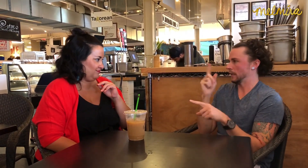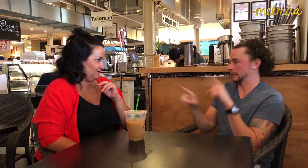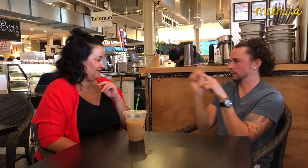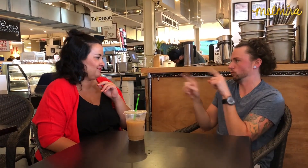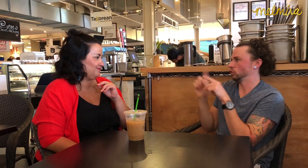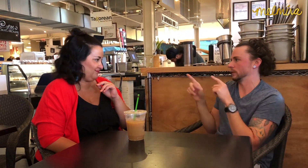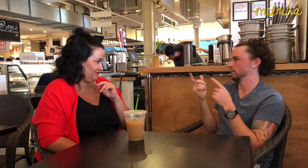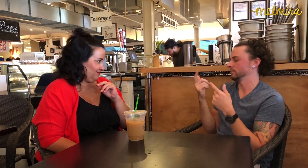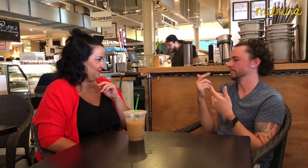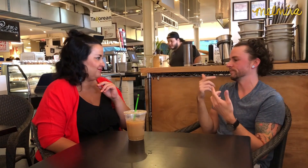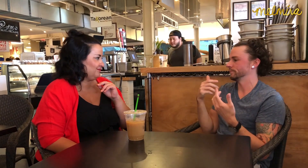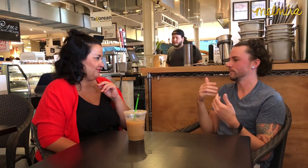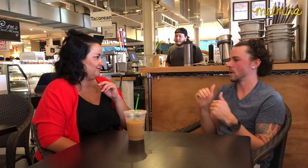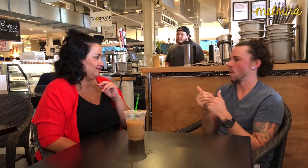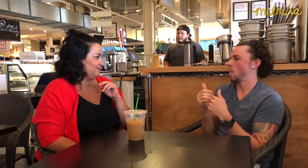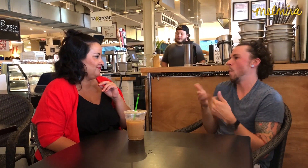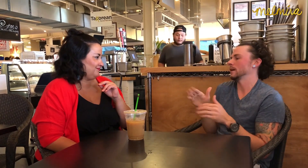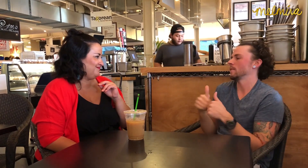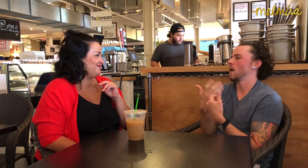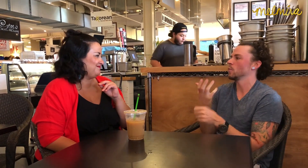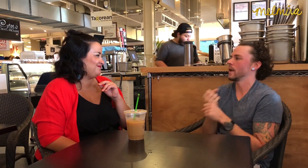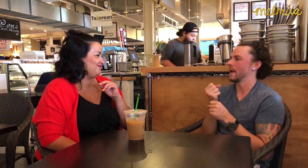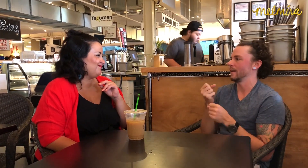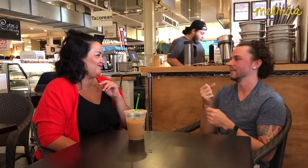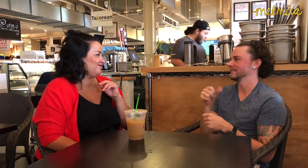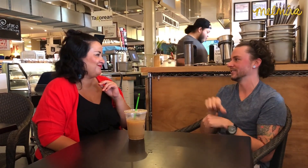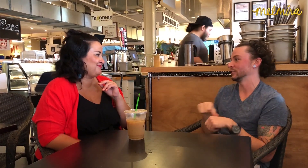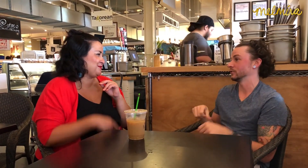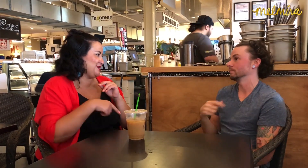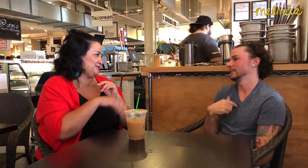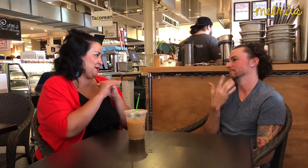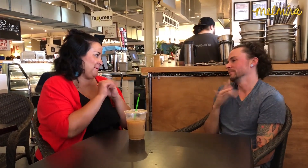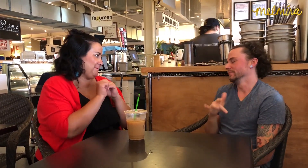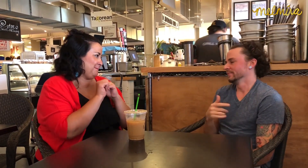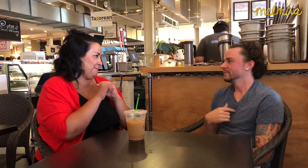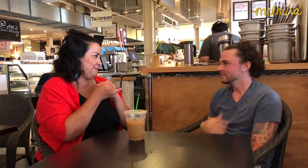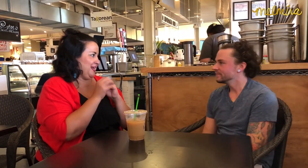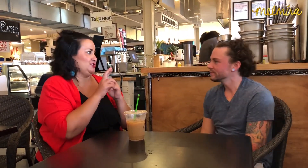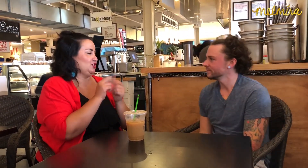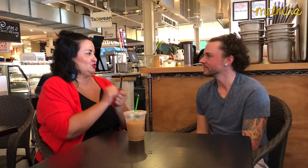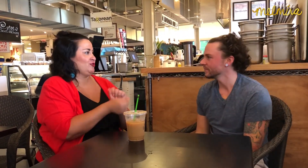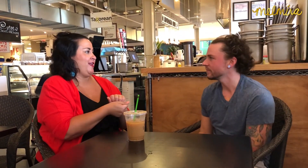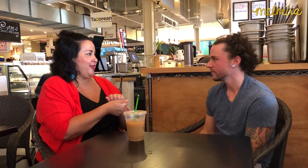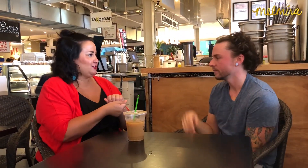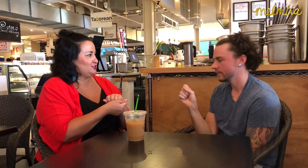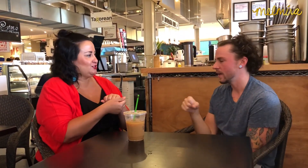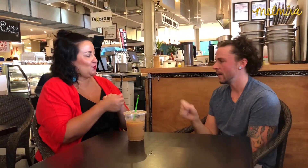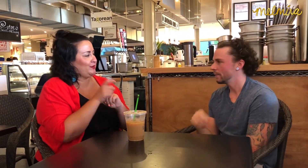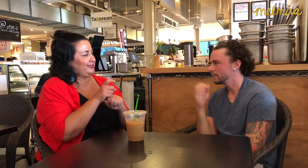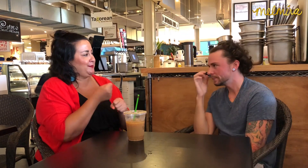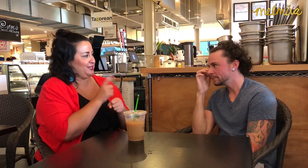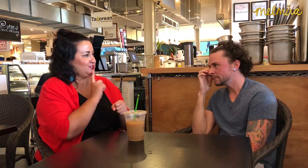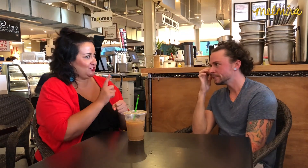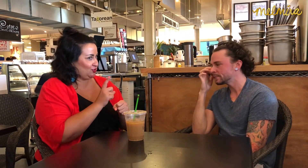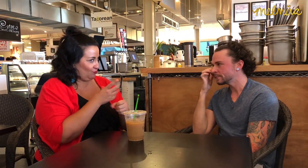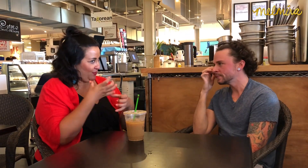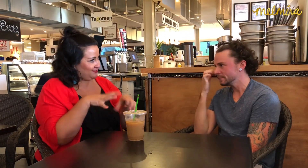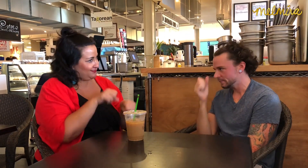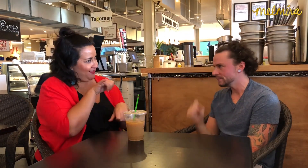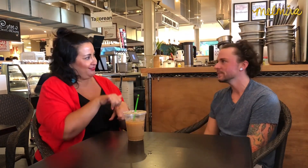There's really many different ways of getting the surgery. I was fortunate. A major change so you need to make sure